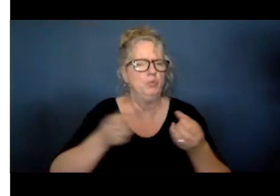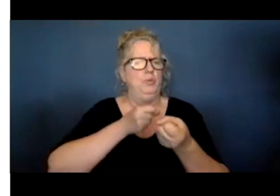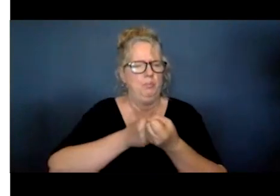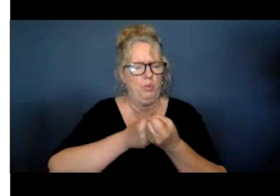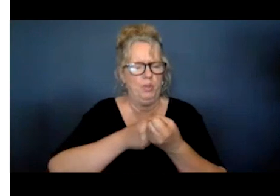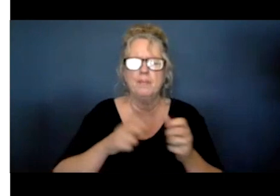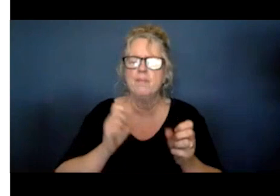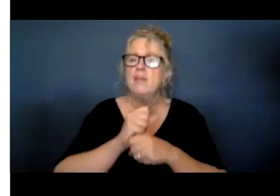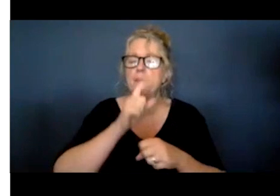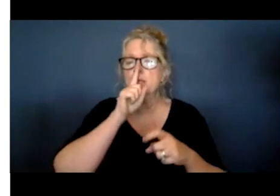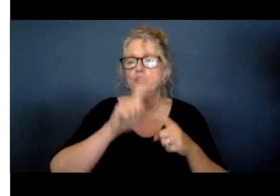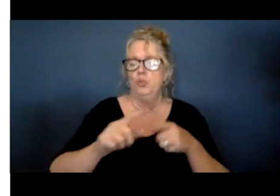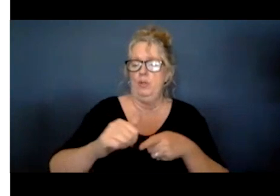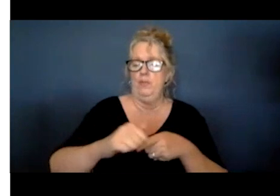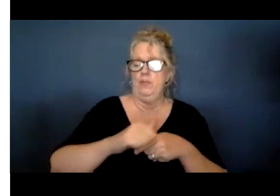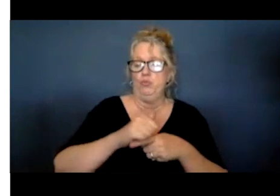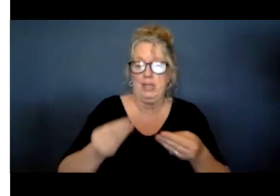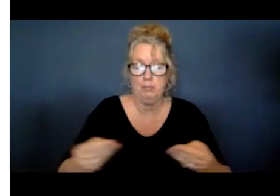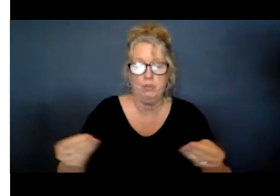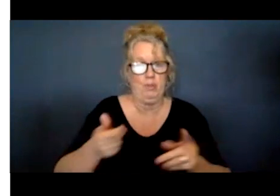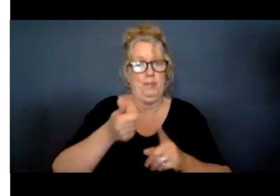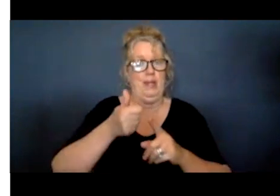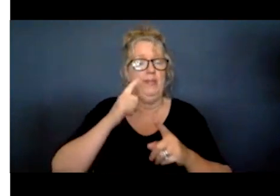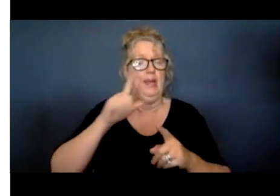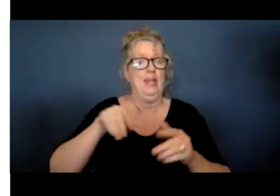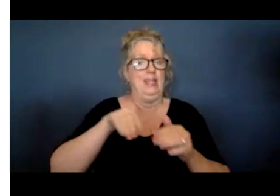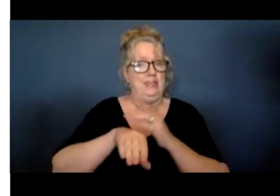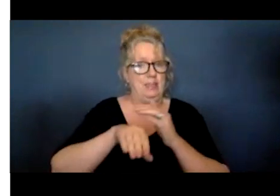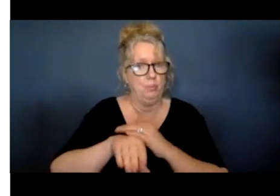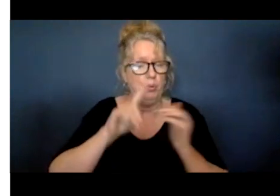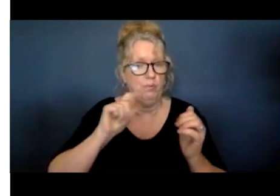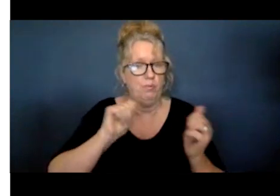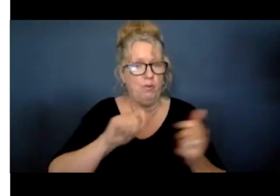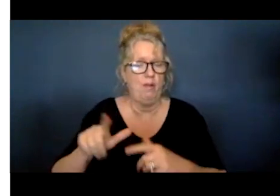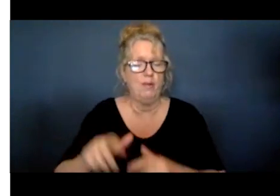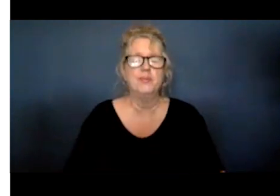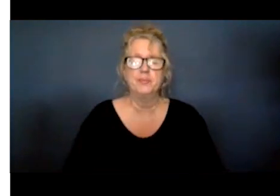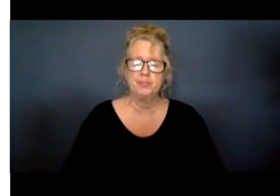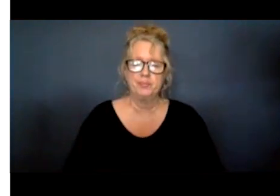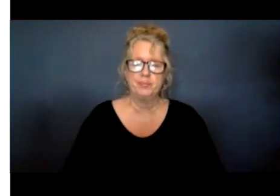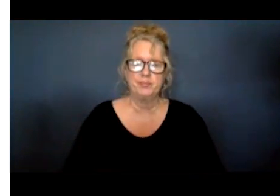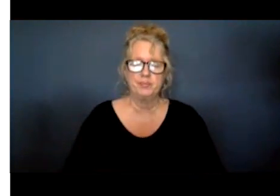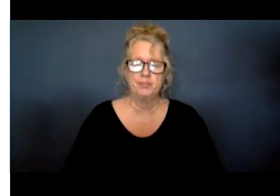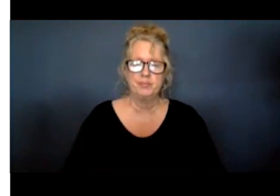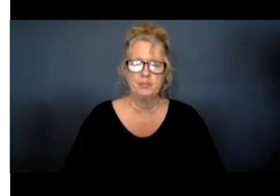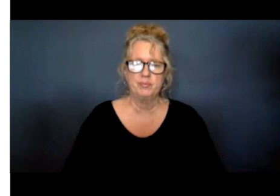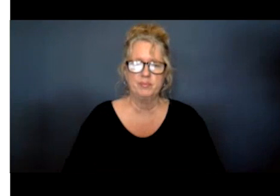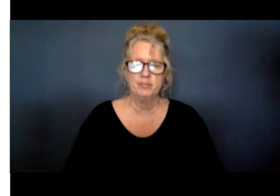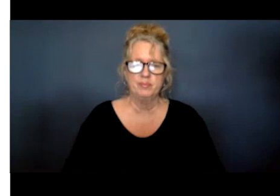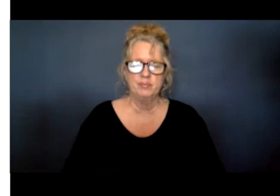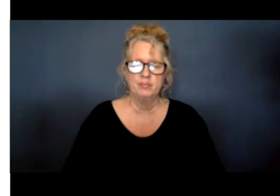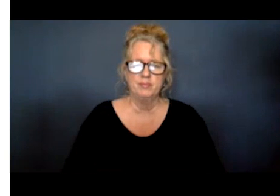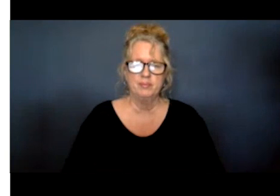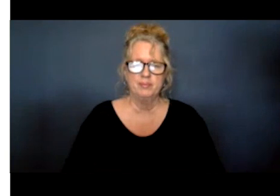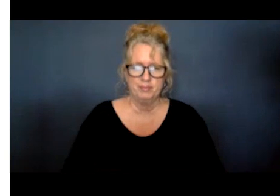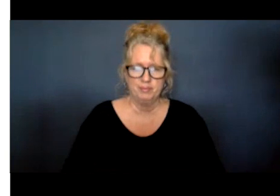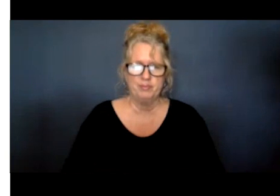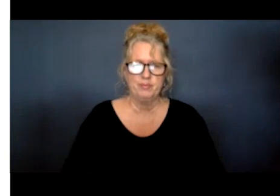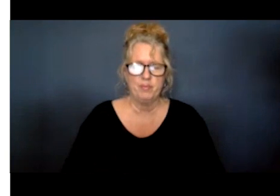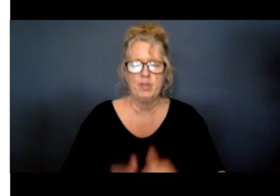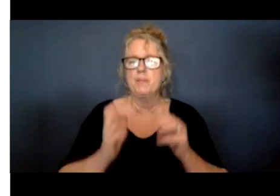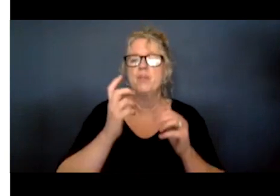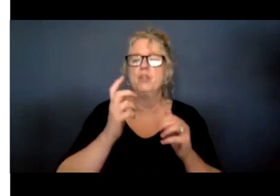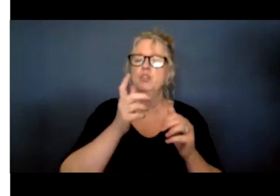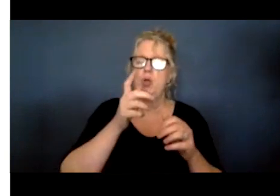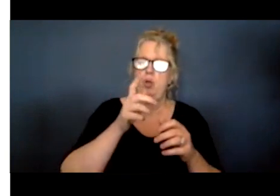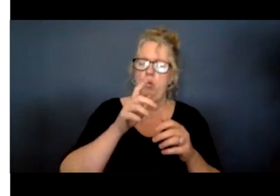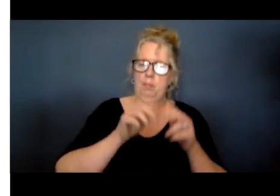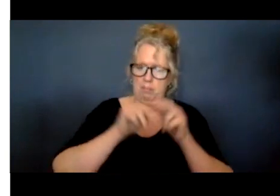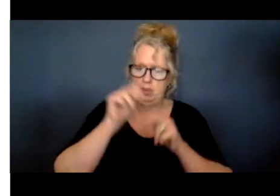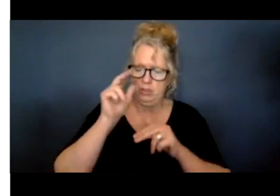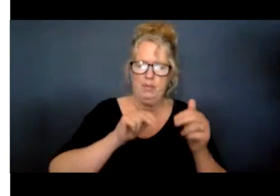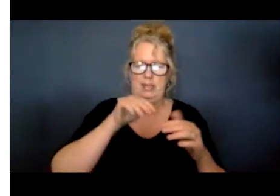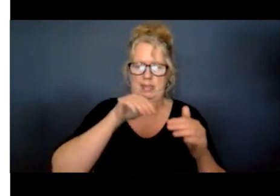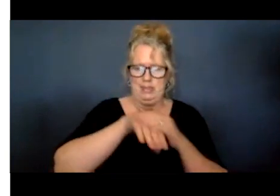training materials themselves are accessible. Build Accessibility into Daily Workflows.